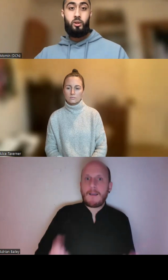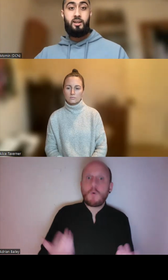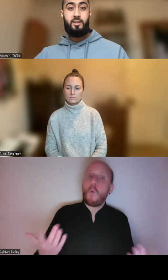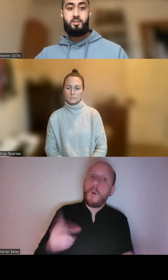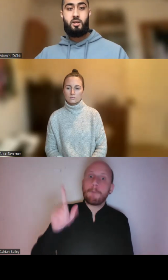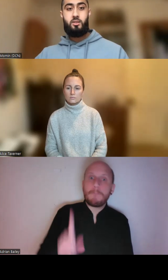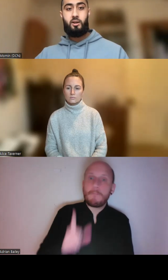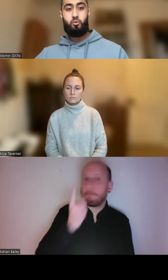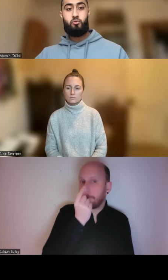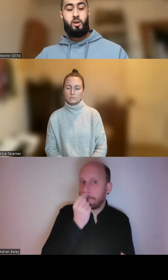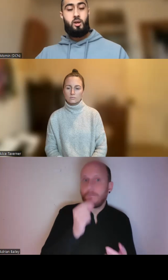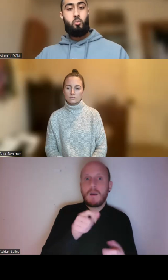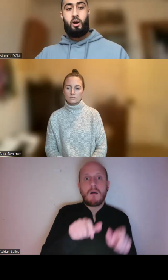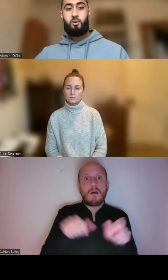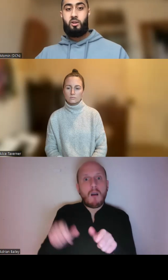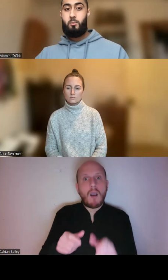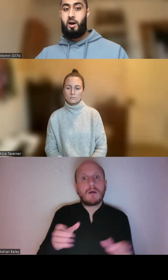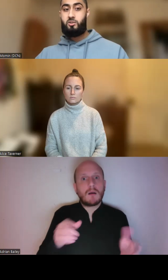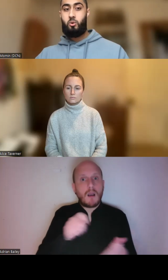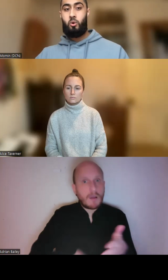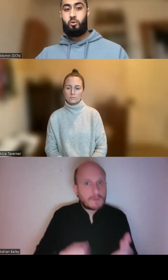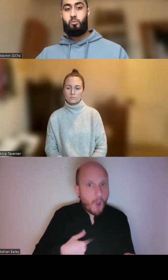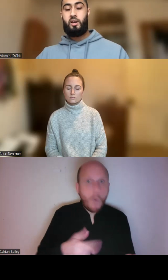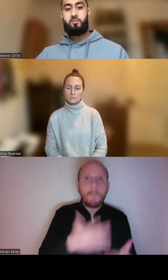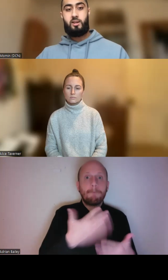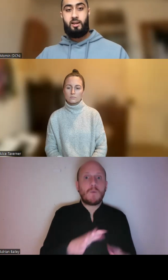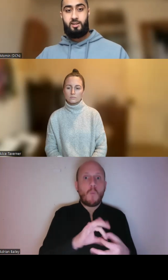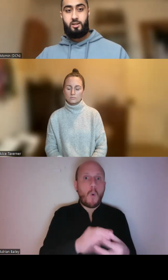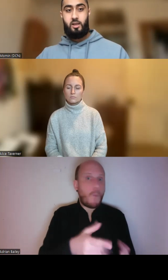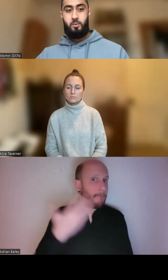or leads that you've worked on in the past or you might have collated together.